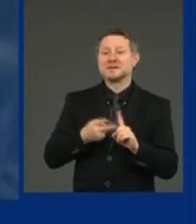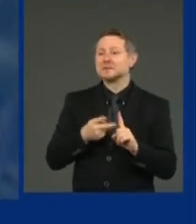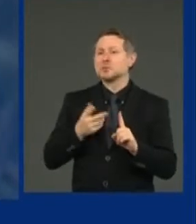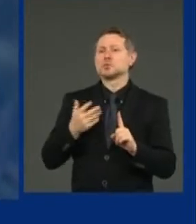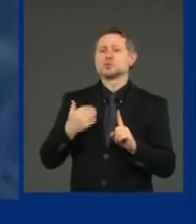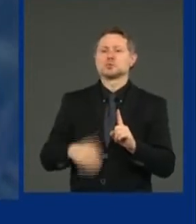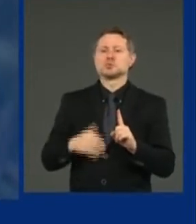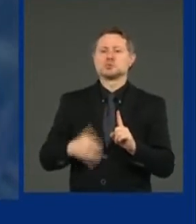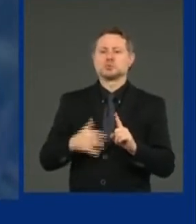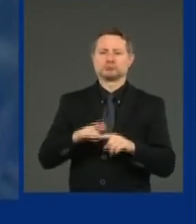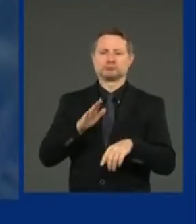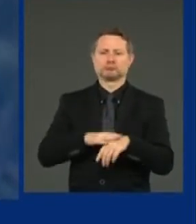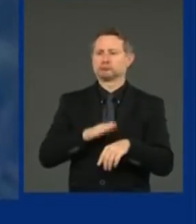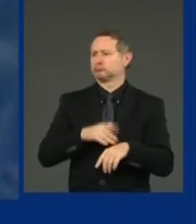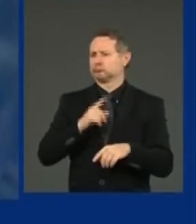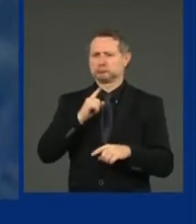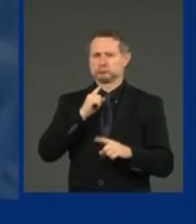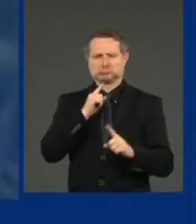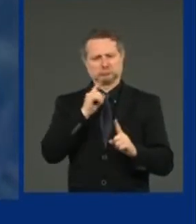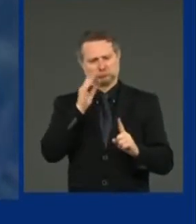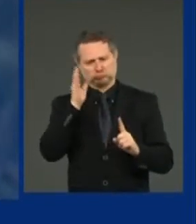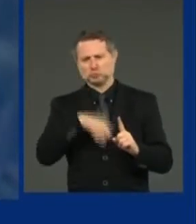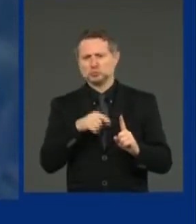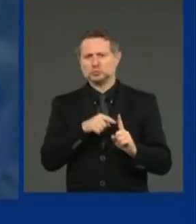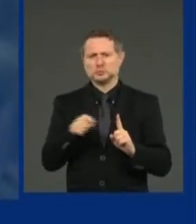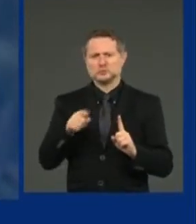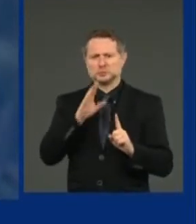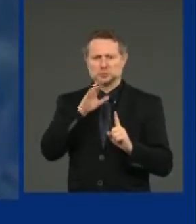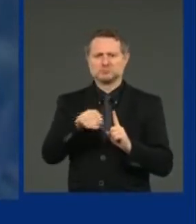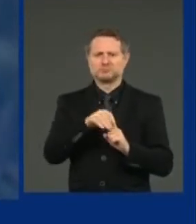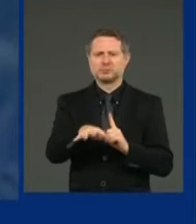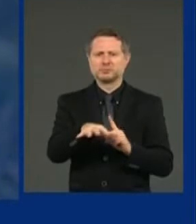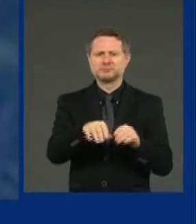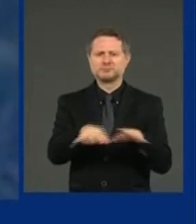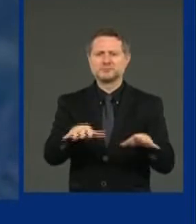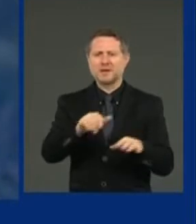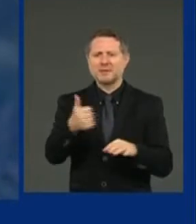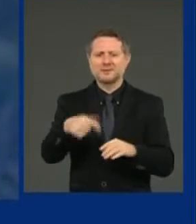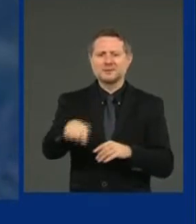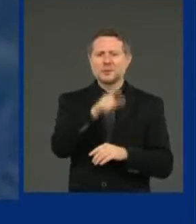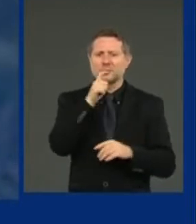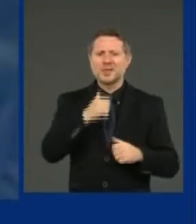INCREASE IN THE POSITIVE AMONG STAFF PEOPLE, IT'S AN ALERT THAT